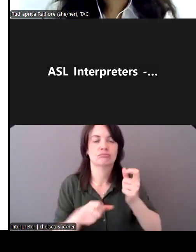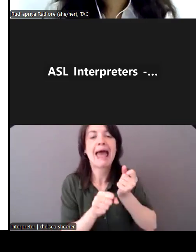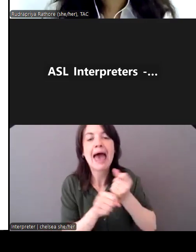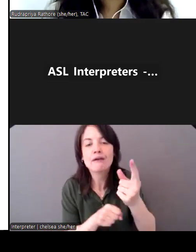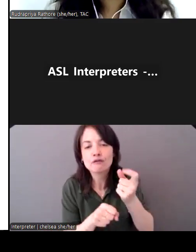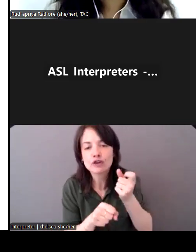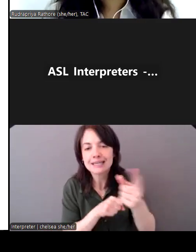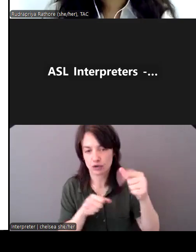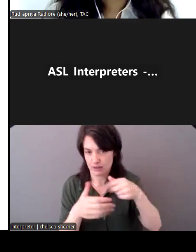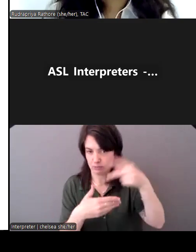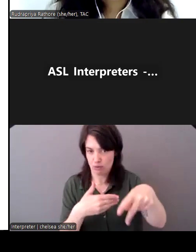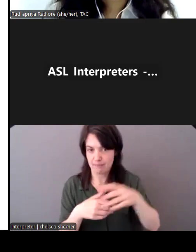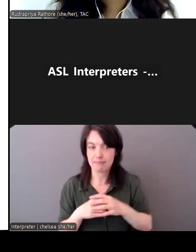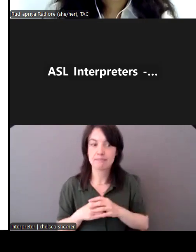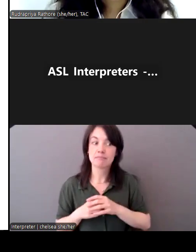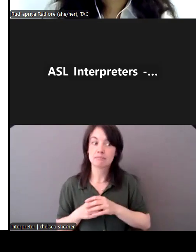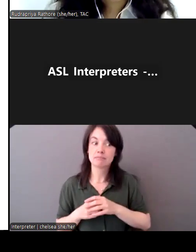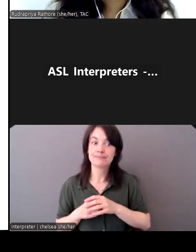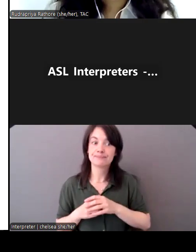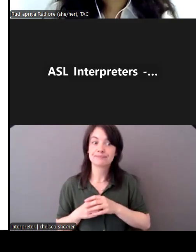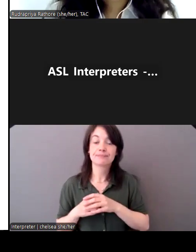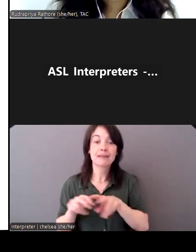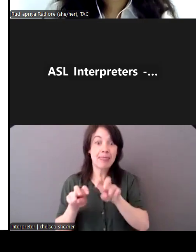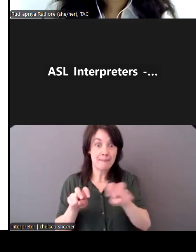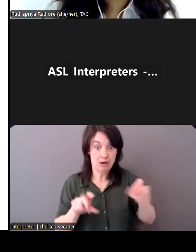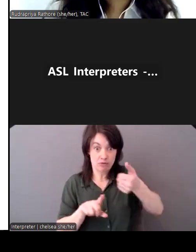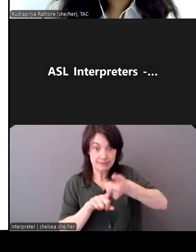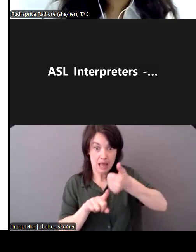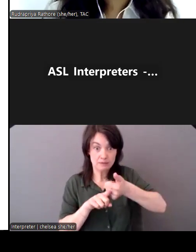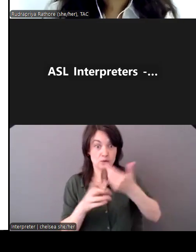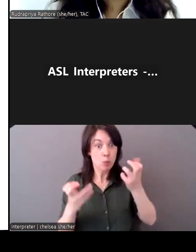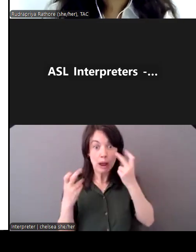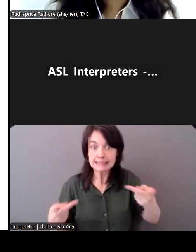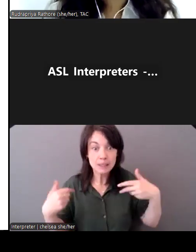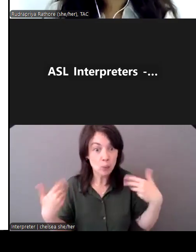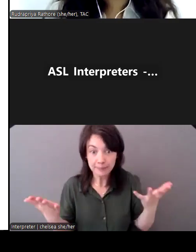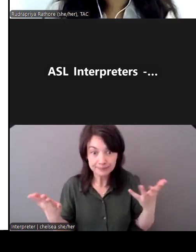terms of what they're looking for when they read the applications they're looking for the highest